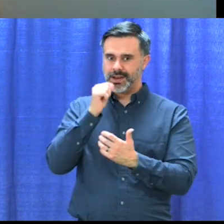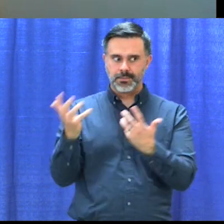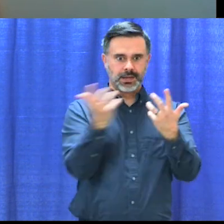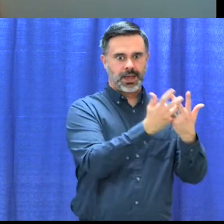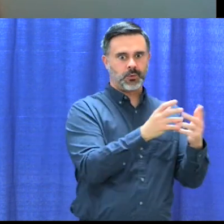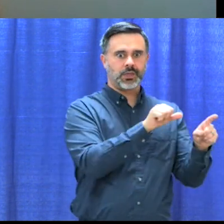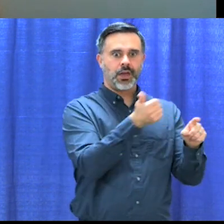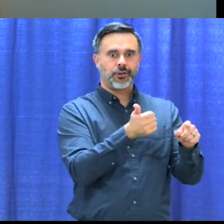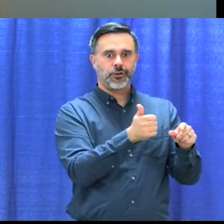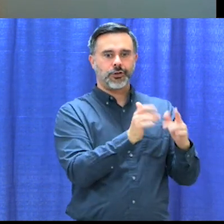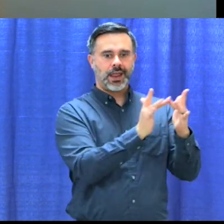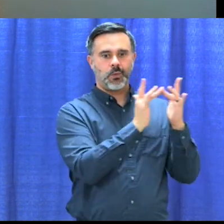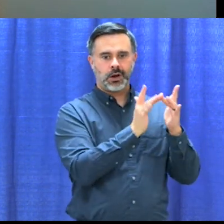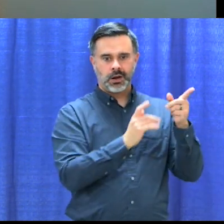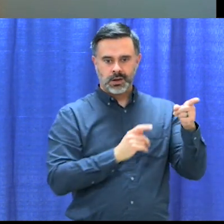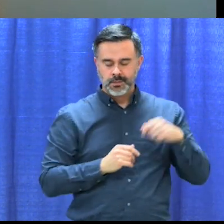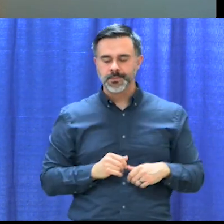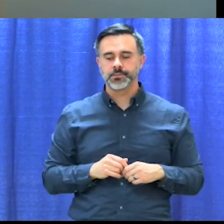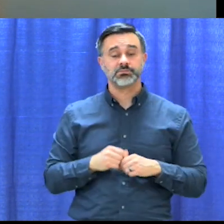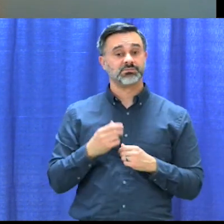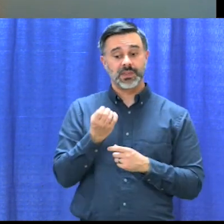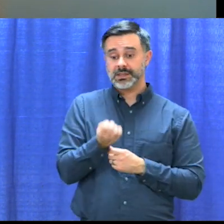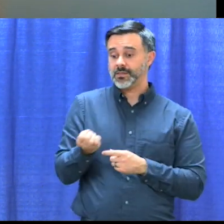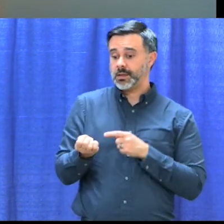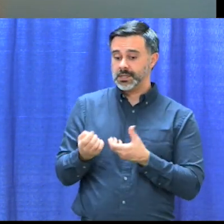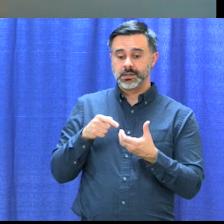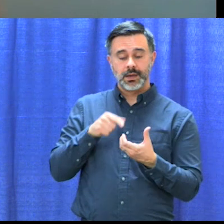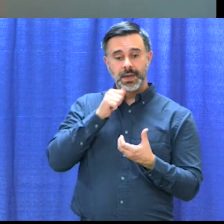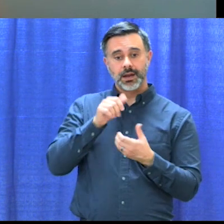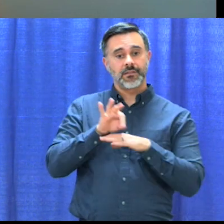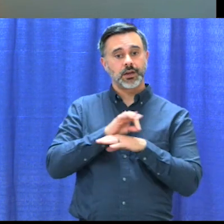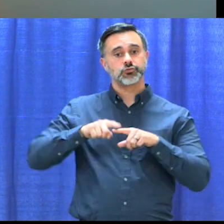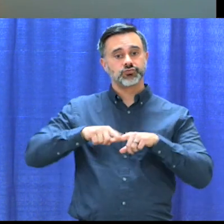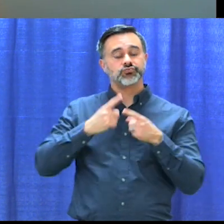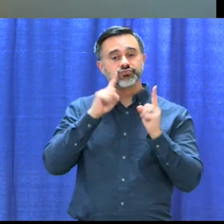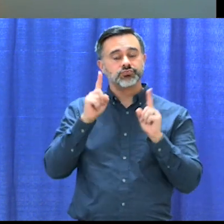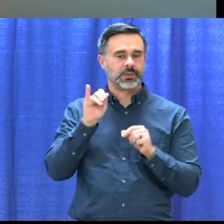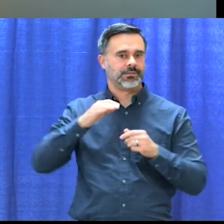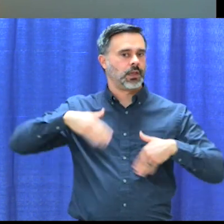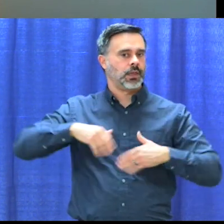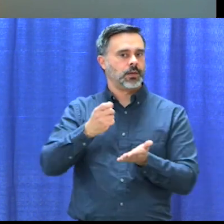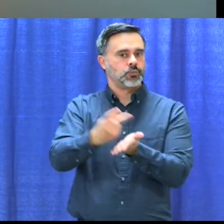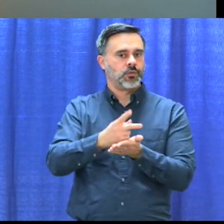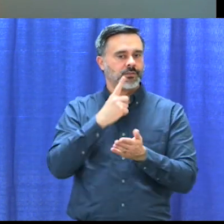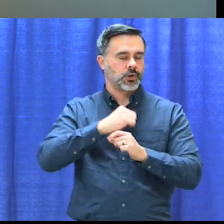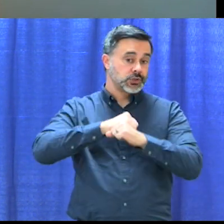A device may not function reliably if it's not been approved for security or technical